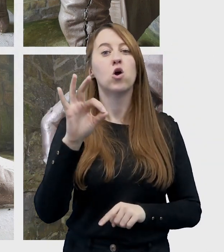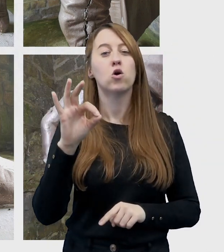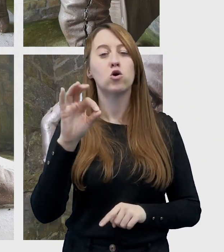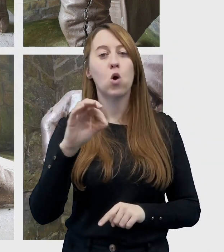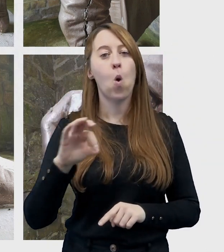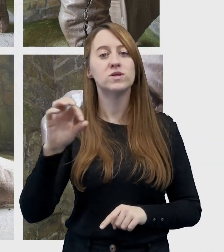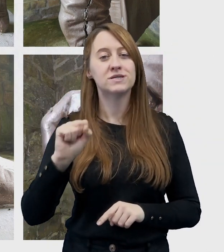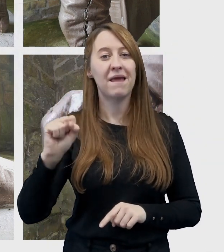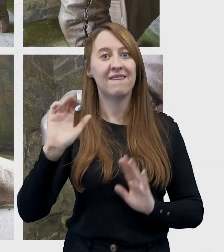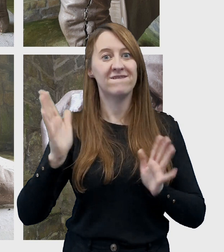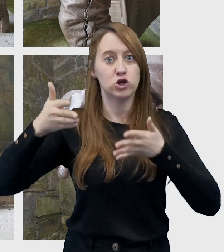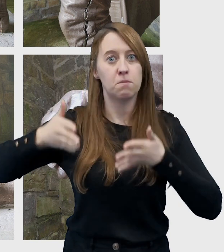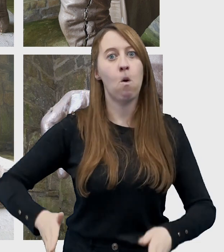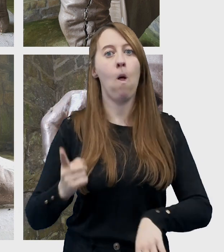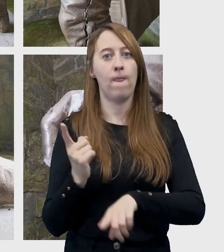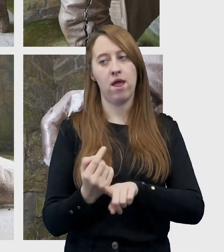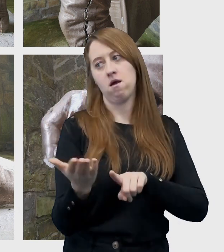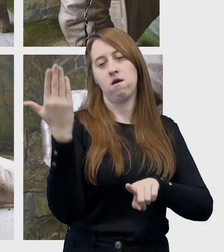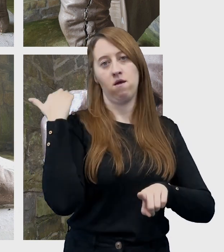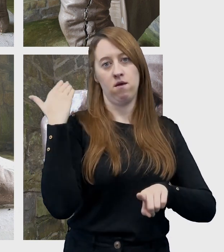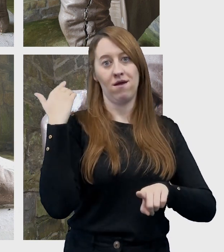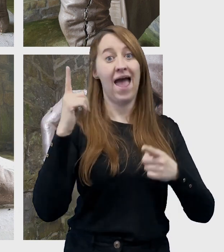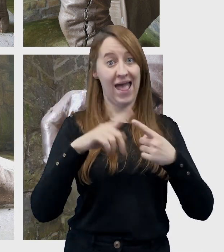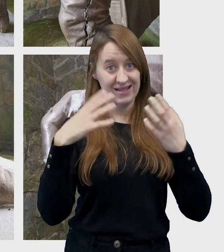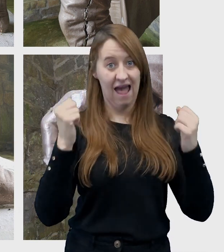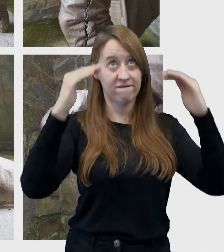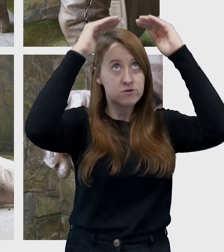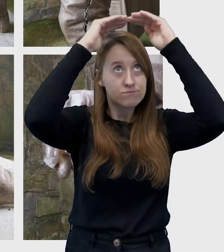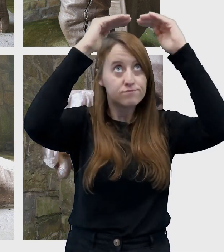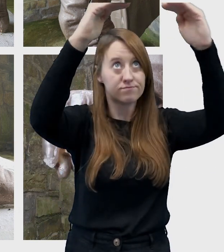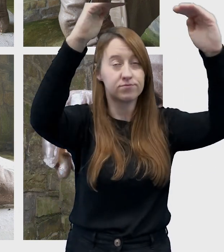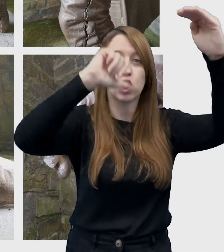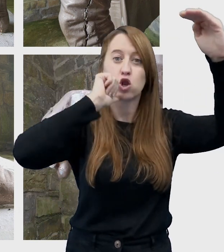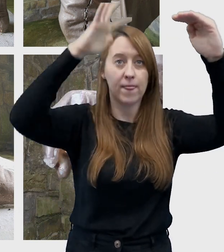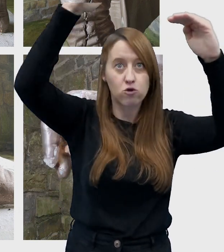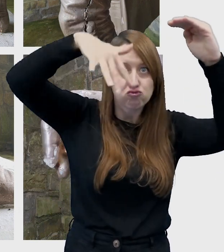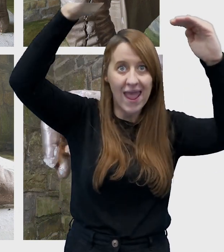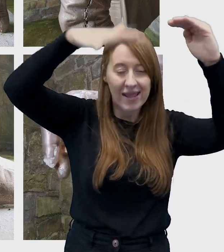It is covered so it's not being, it doesn't get rained on. There is a gate to protect it from the public.